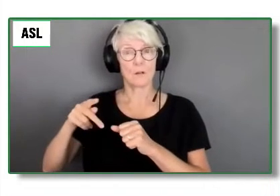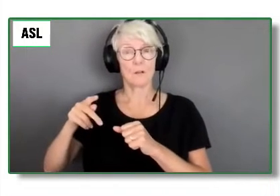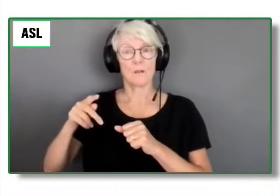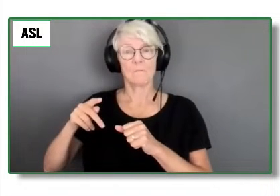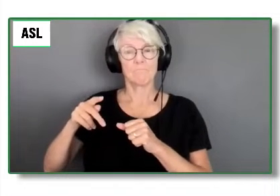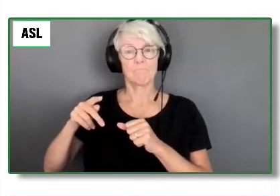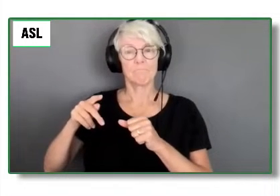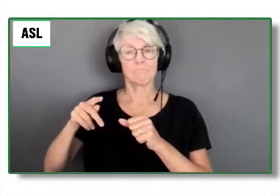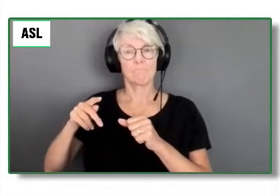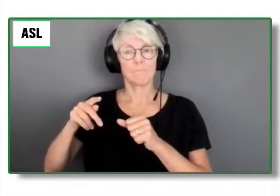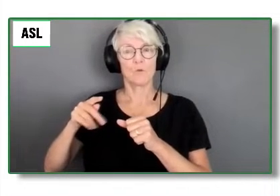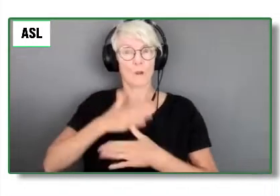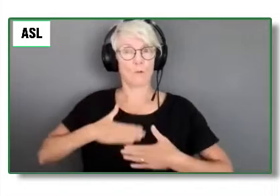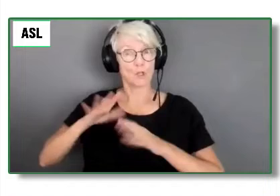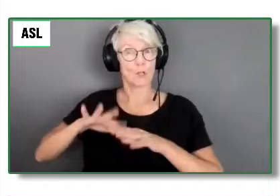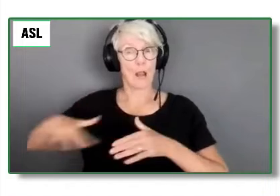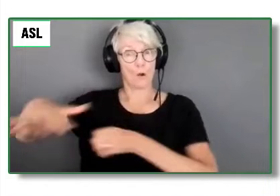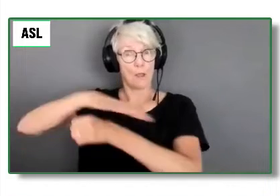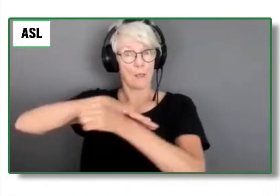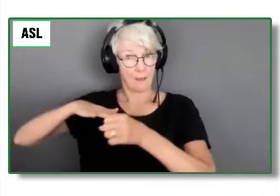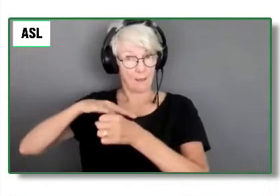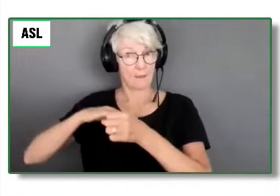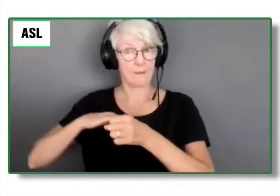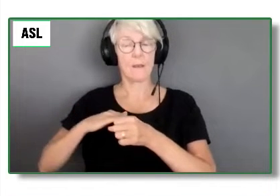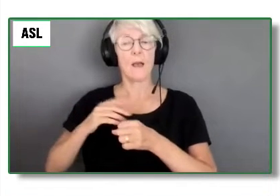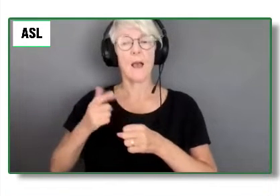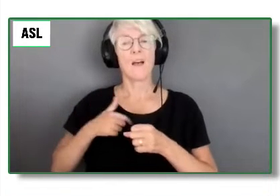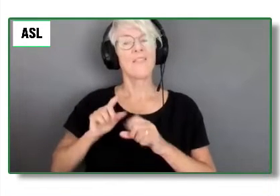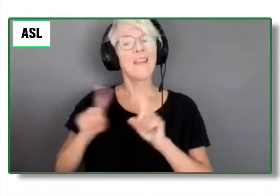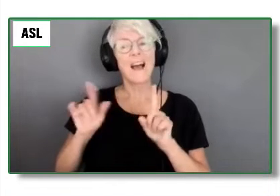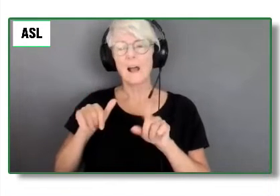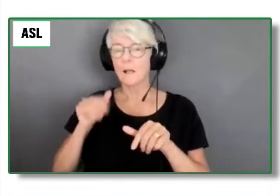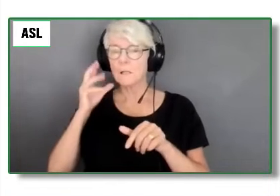We had to take a different approach here. The approach that myself and other